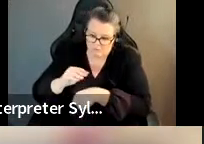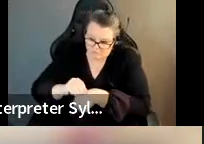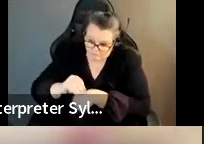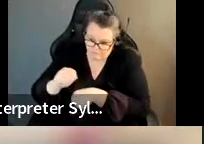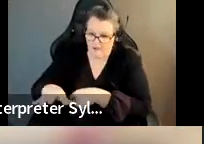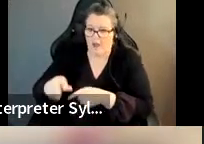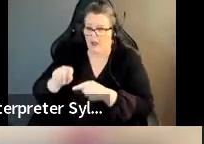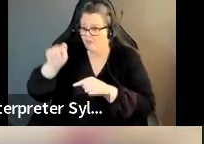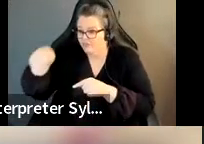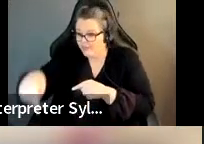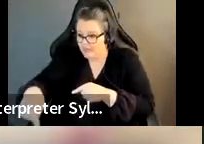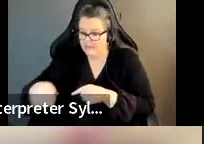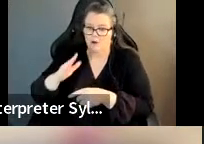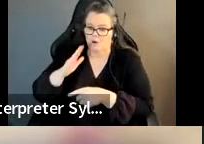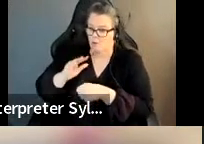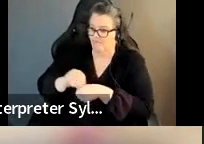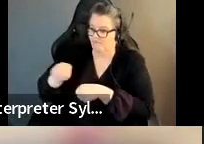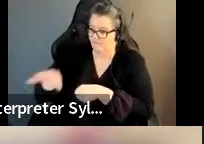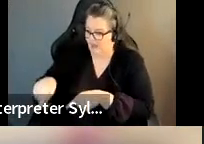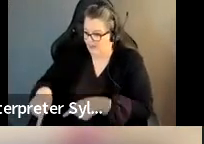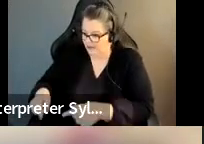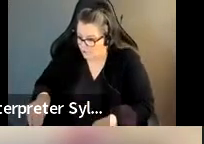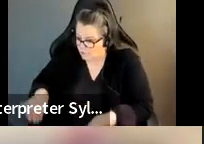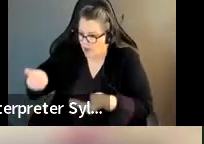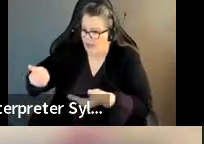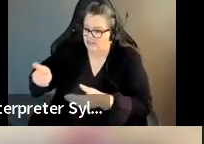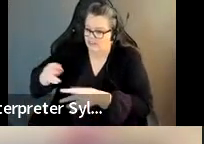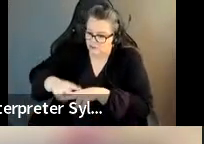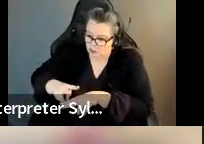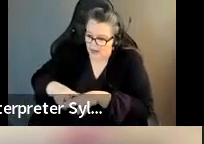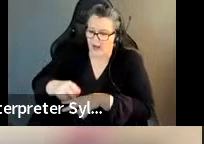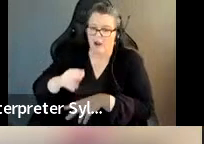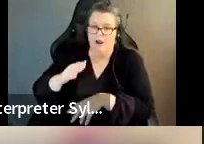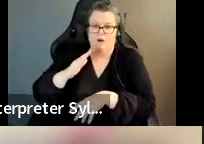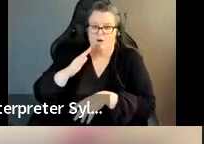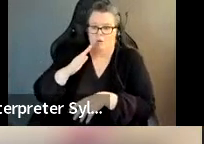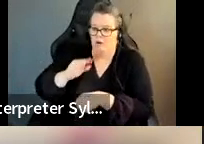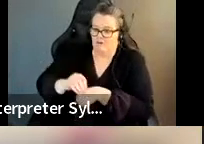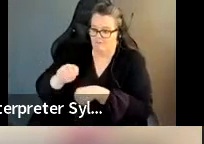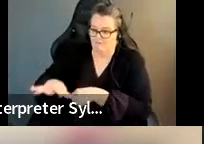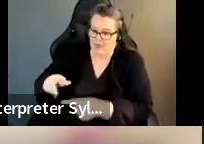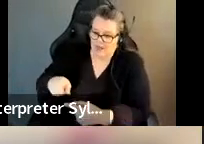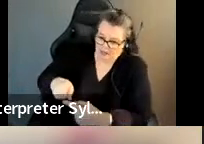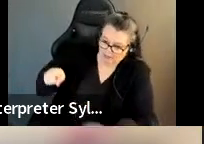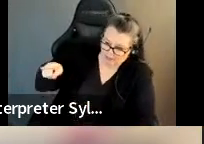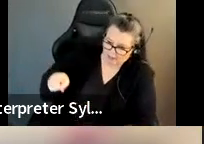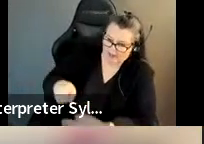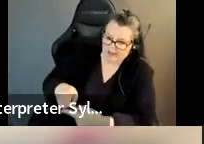end, especially in raising the chair where we're talking about gaining 2 inches down